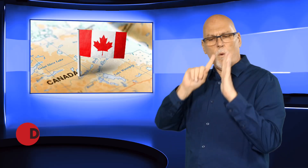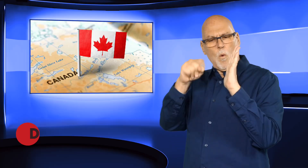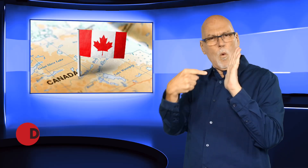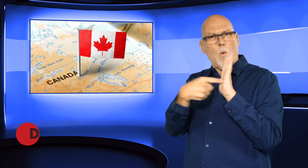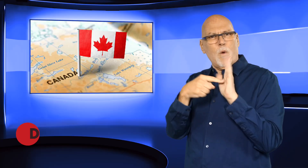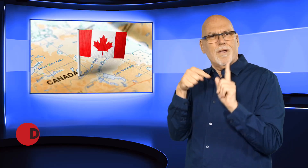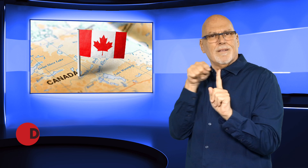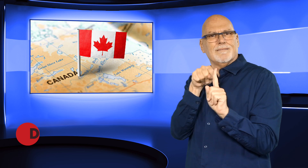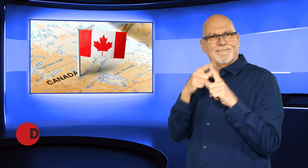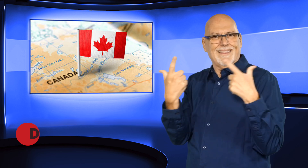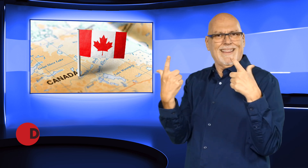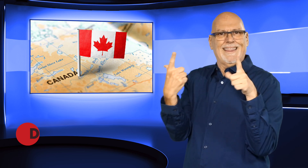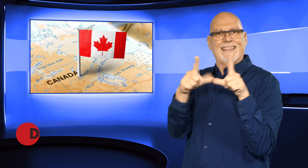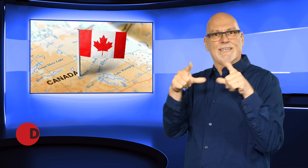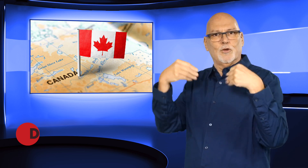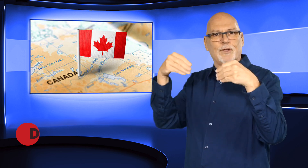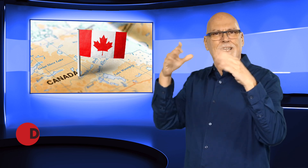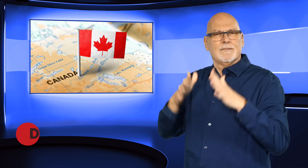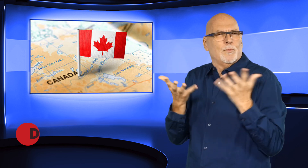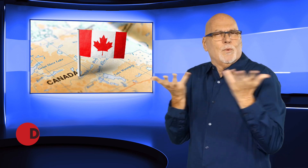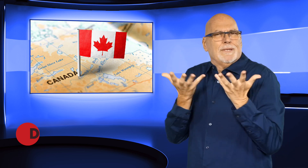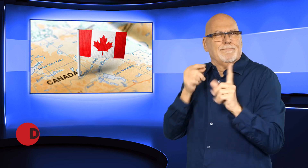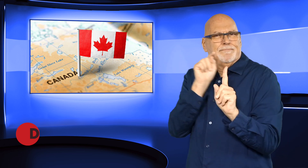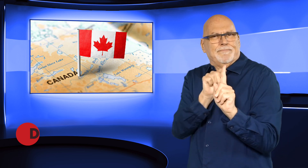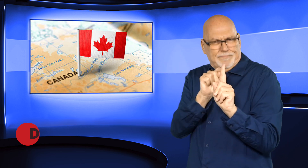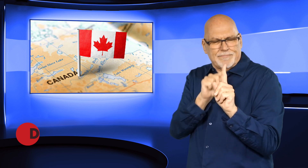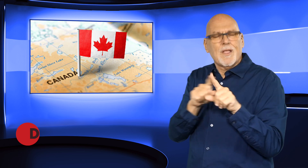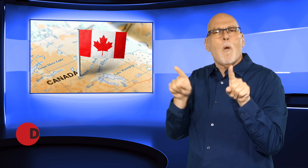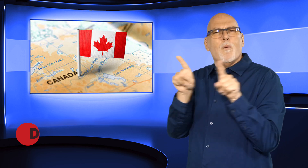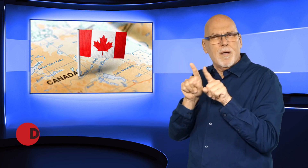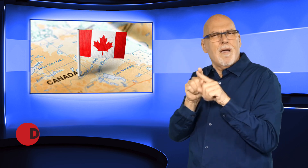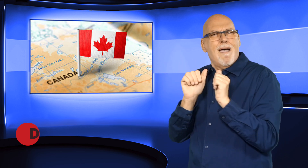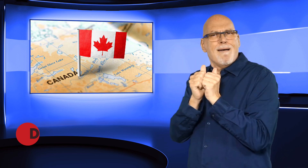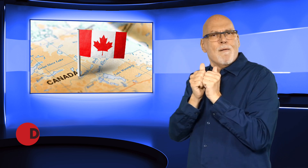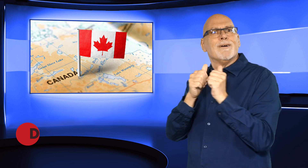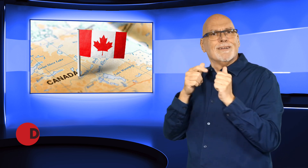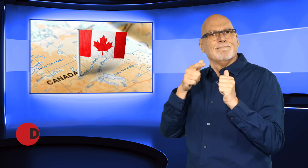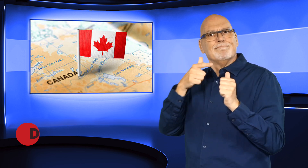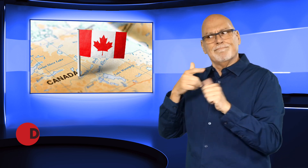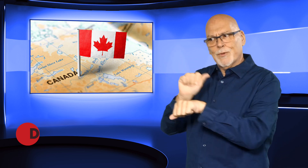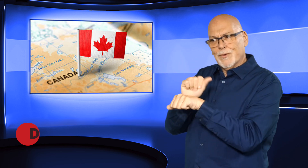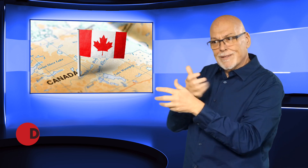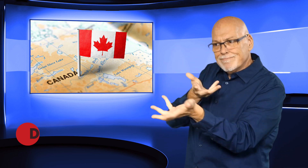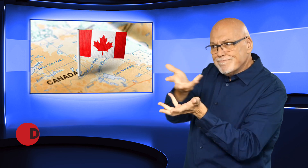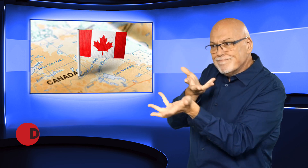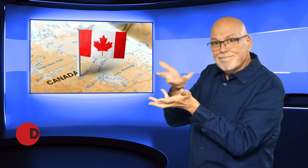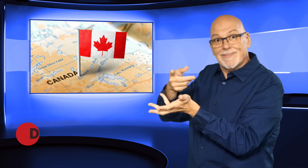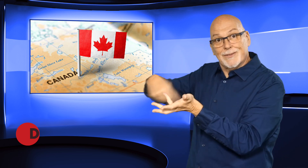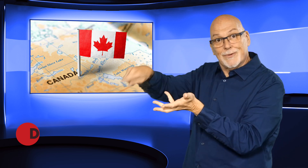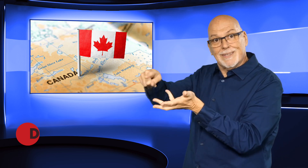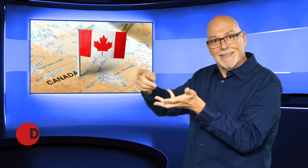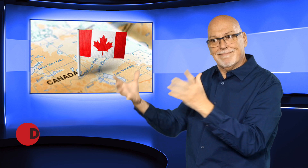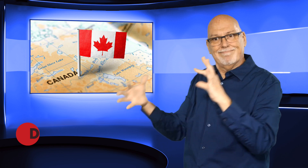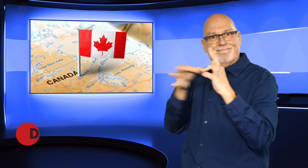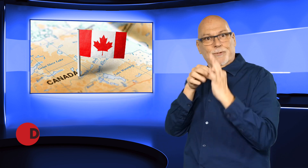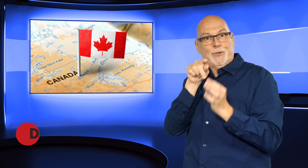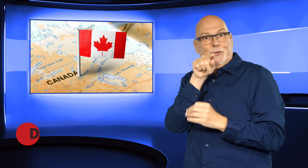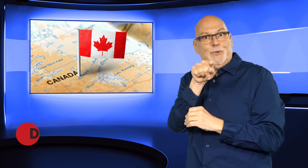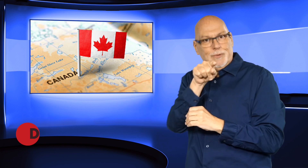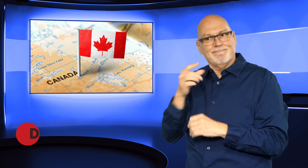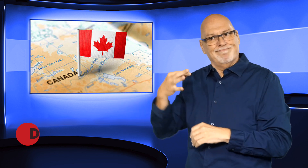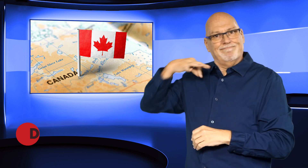[ANSELMO]: What is the role of a Licensed Realtor and how does working